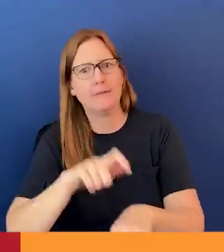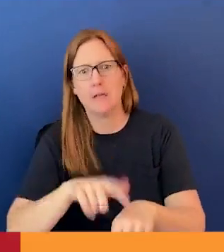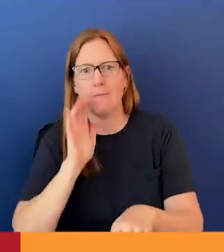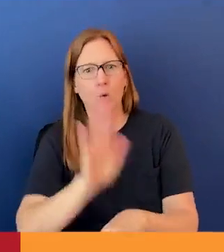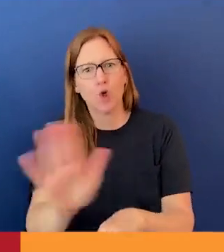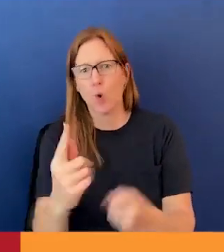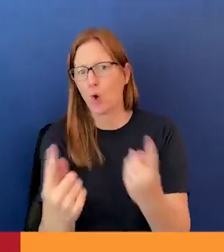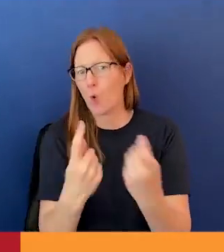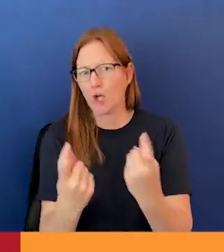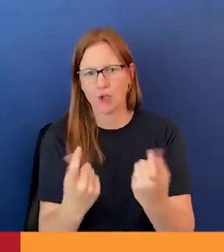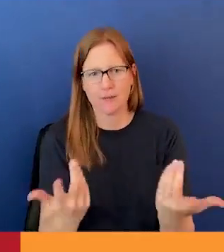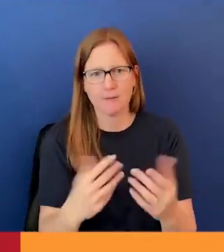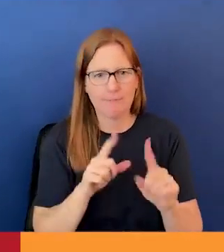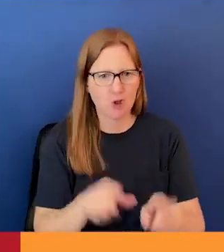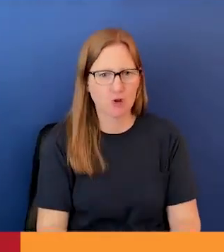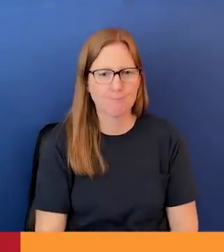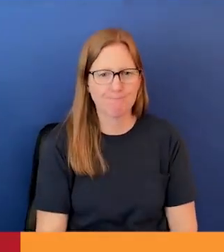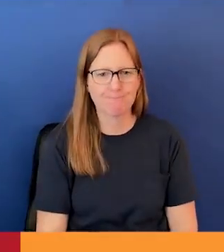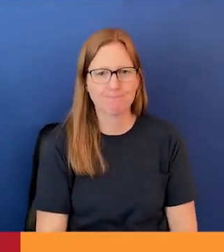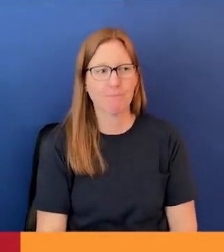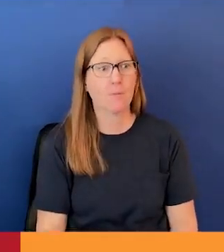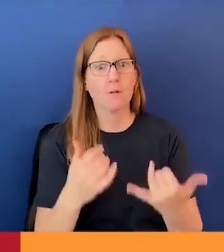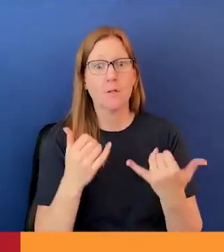And based on what we hear today, we'll be able to update